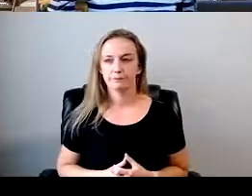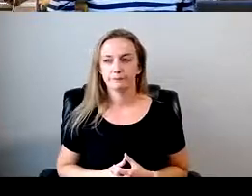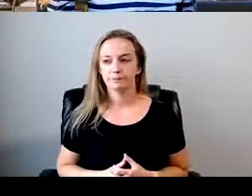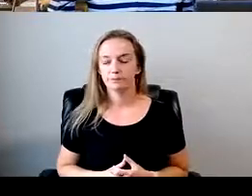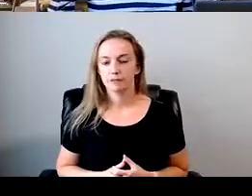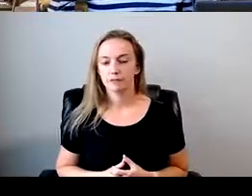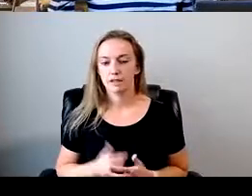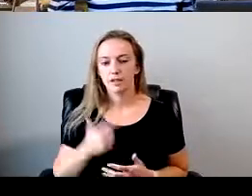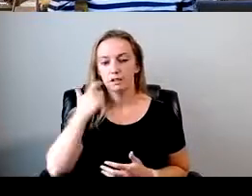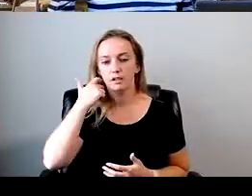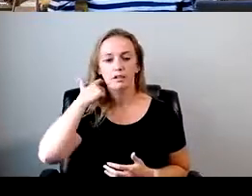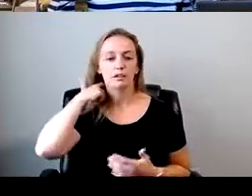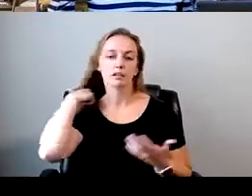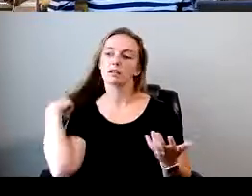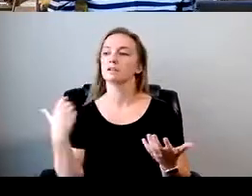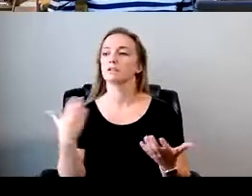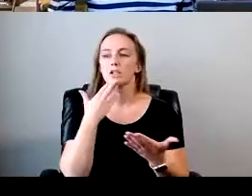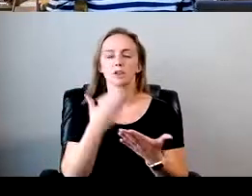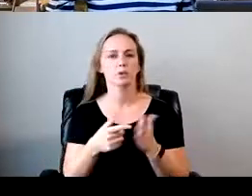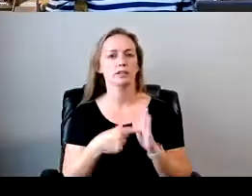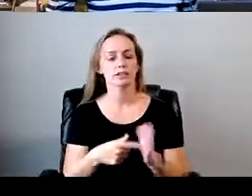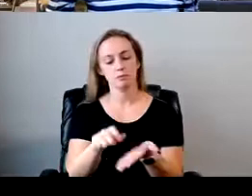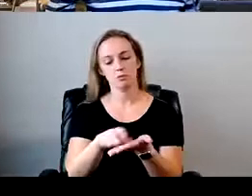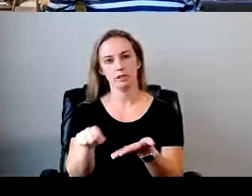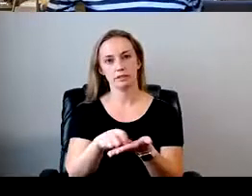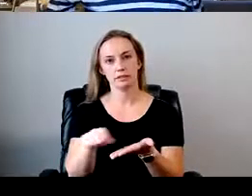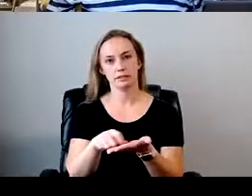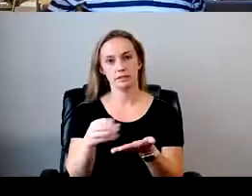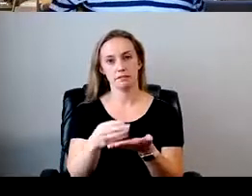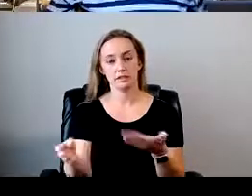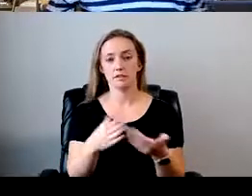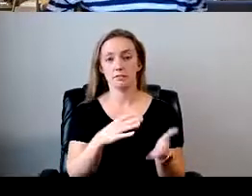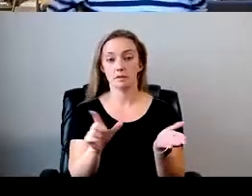And so a good example's written materials, right? So whether they're printed or electronic, okay.